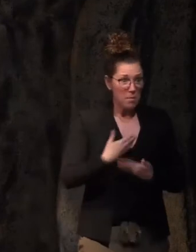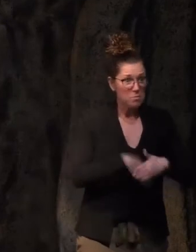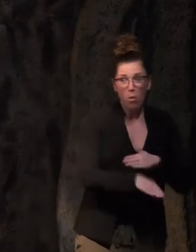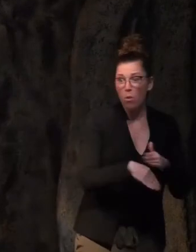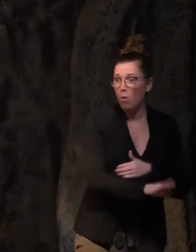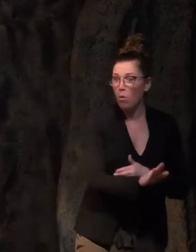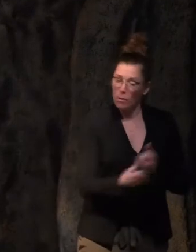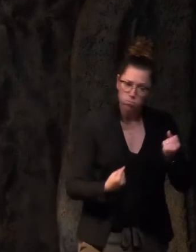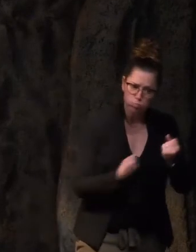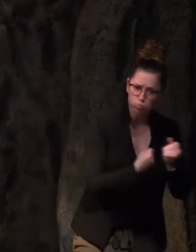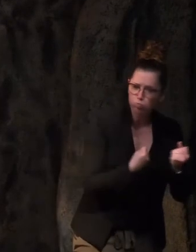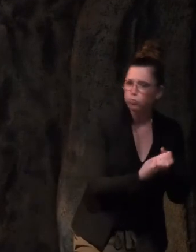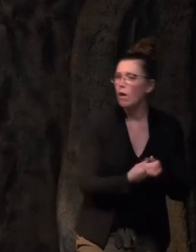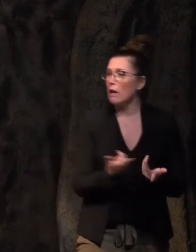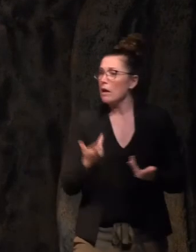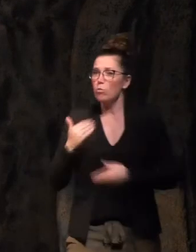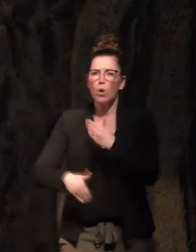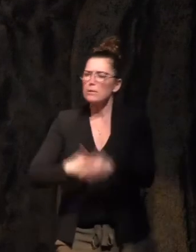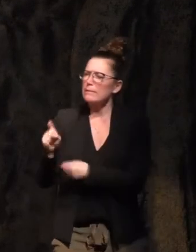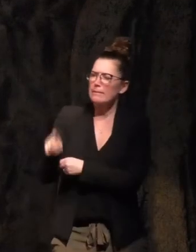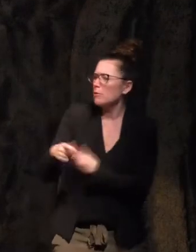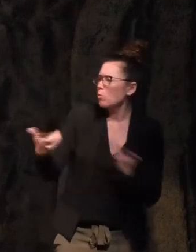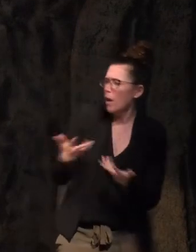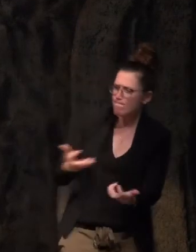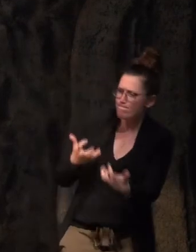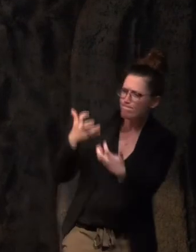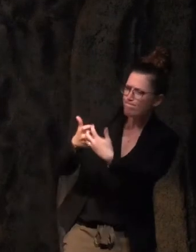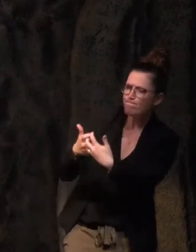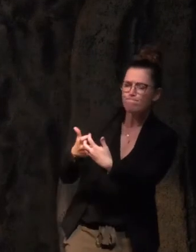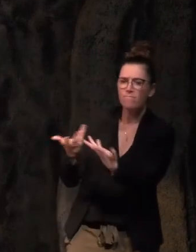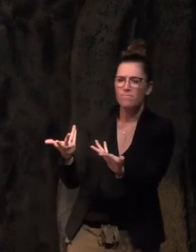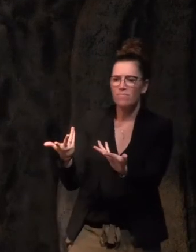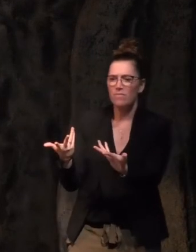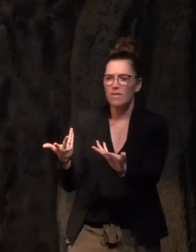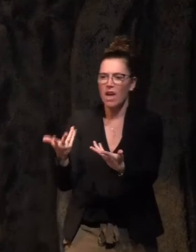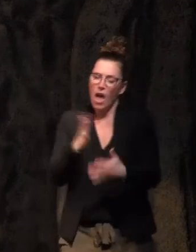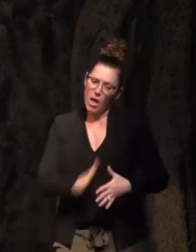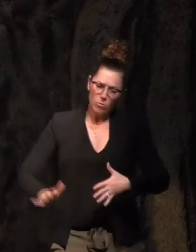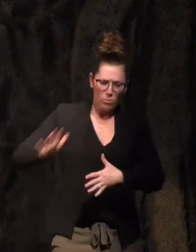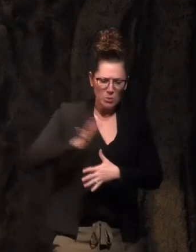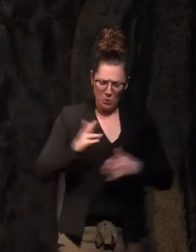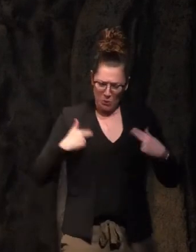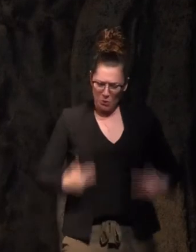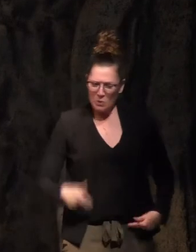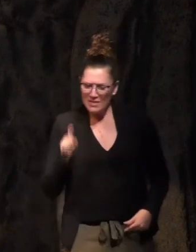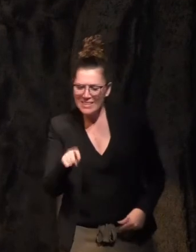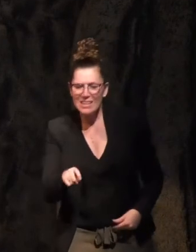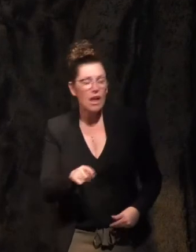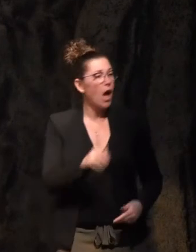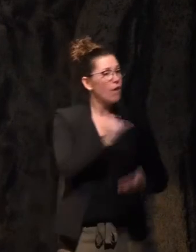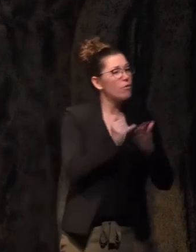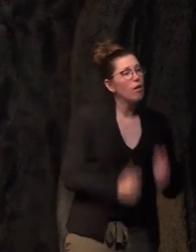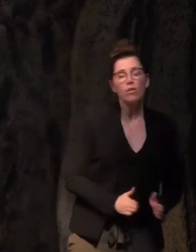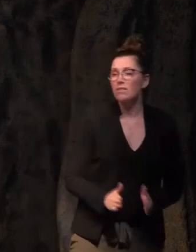in terms of process, to always presence and prioritize the human needs of the artists and technicians, and administrators that we hire.